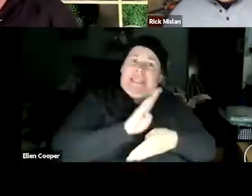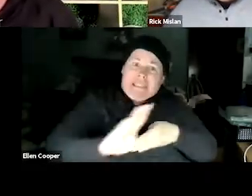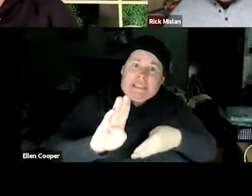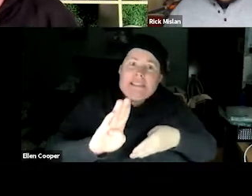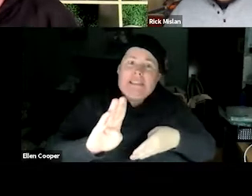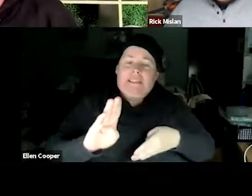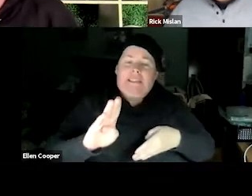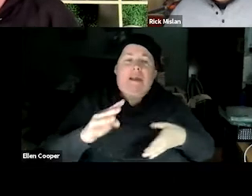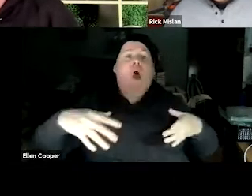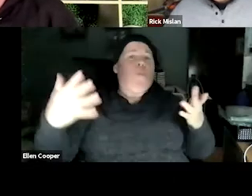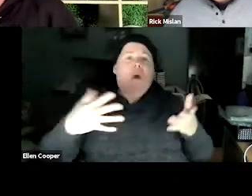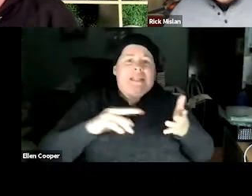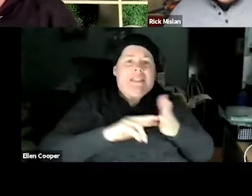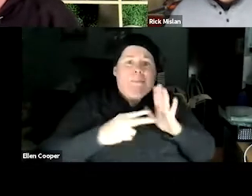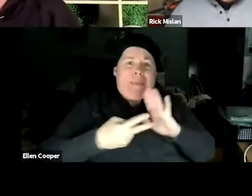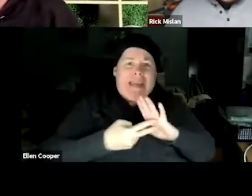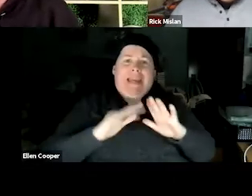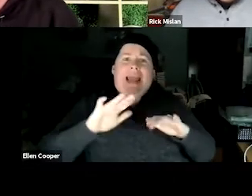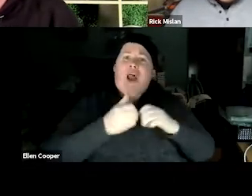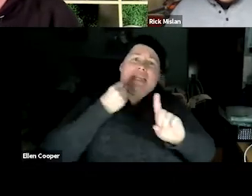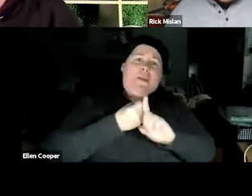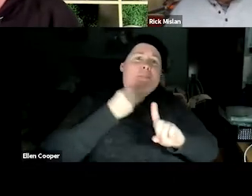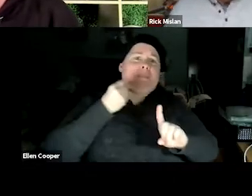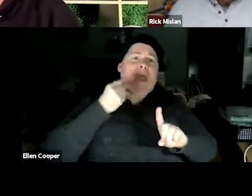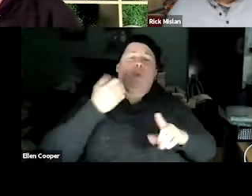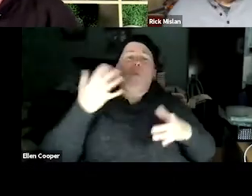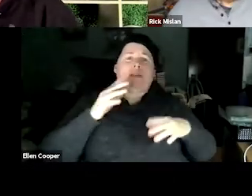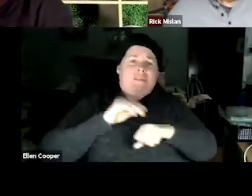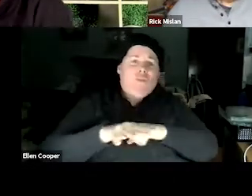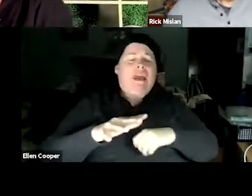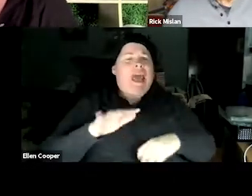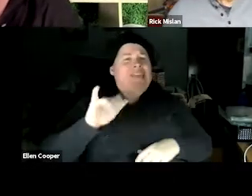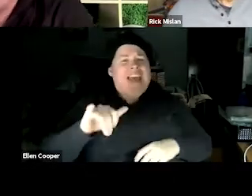how does that play out. And I think that's just such an important perspective that you're not going to get any other schools.